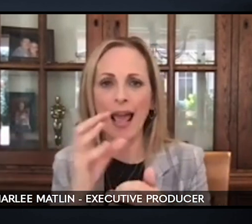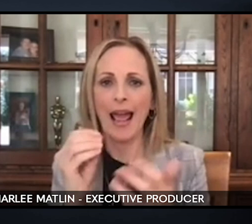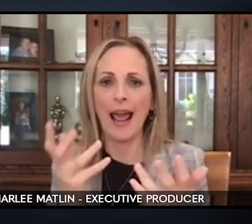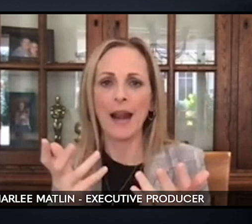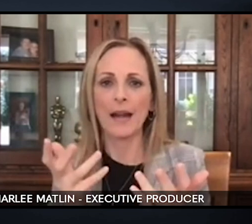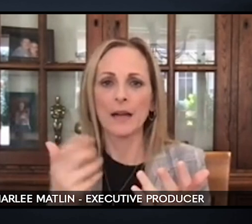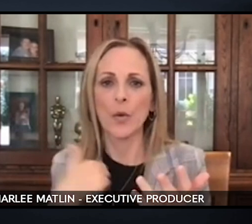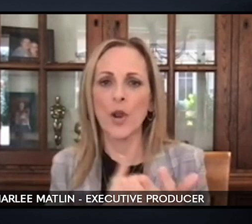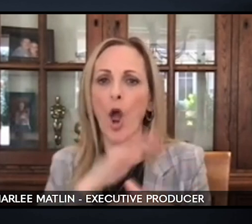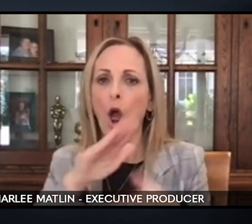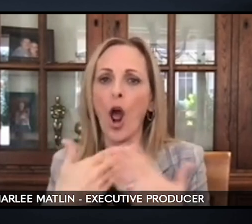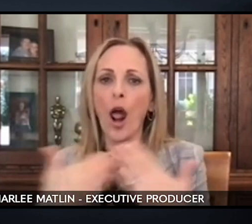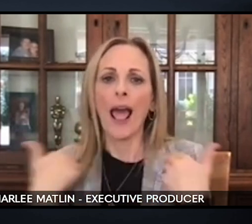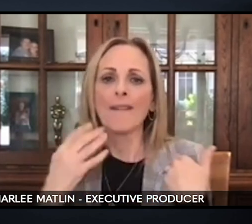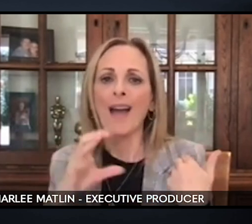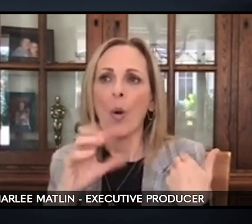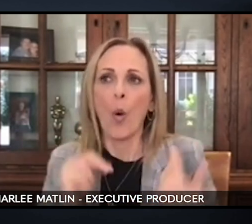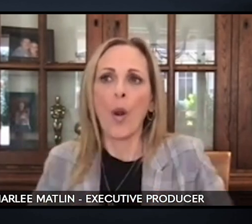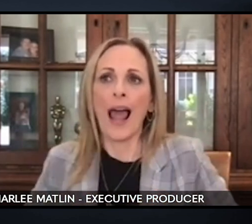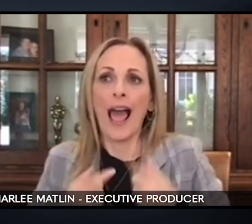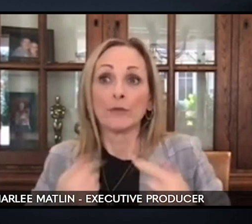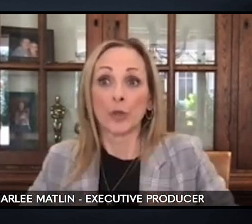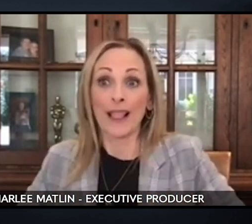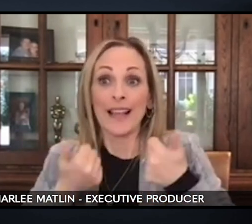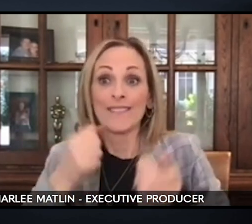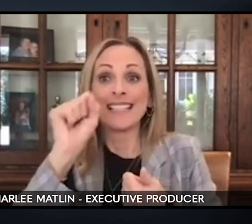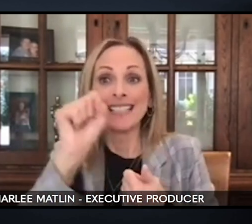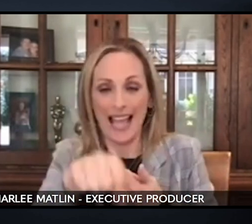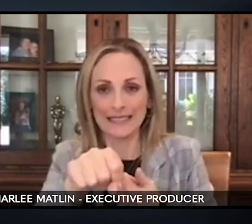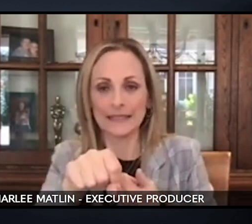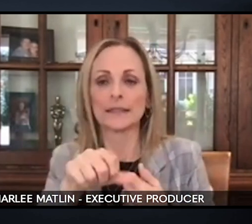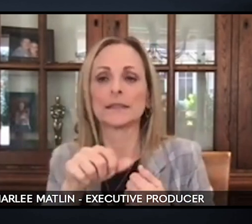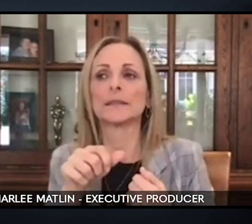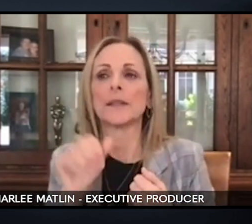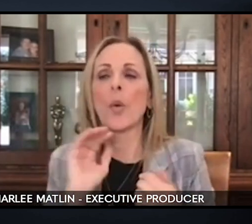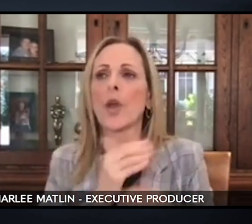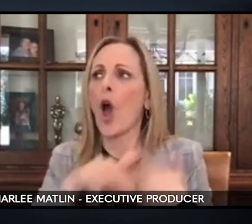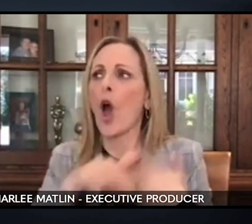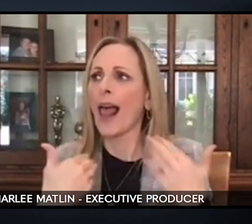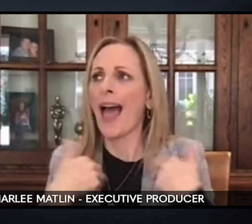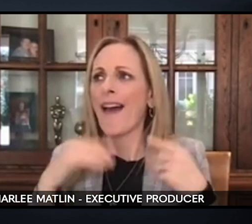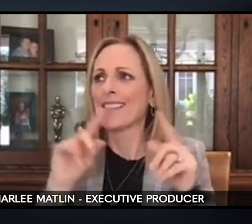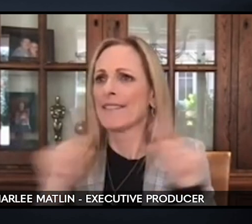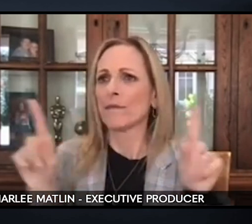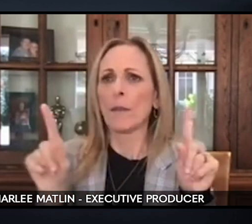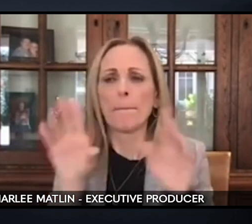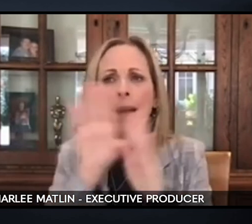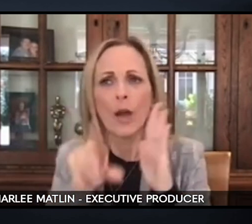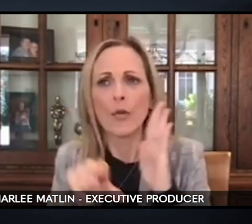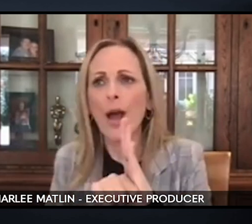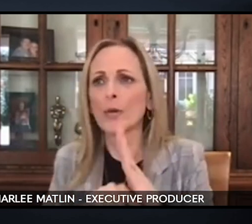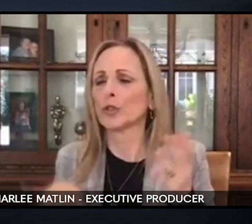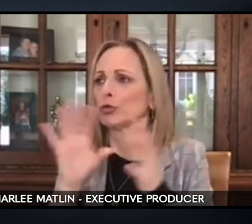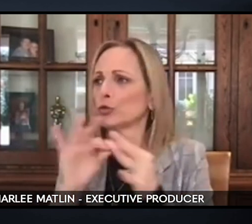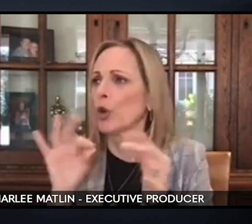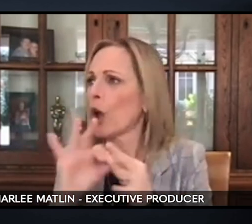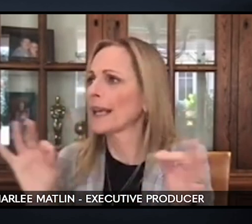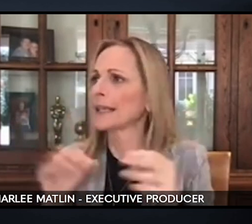together, and we all have our own lives to lead. And of course we do come from